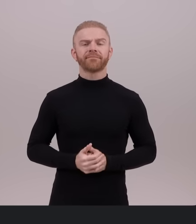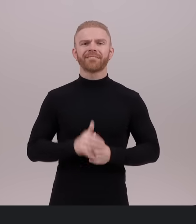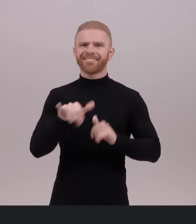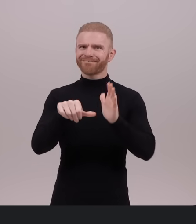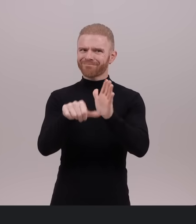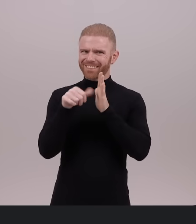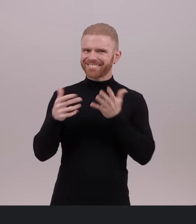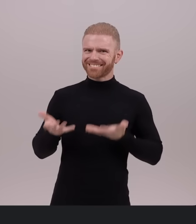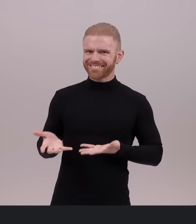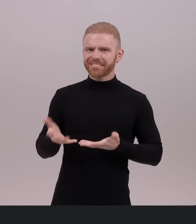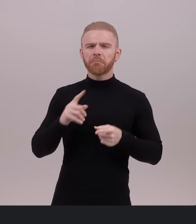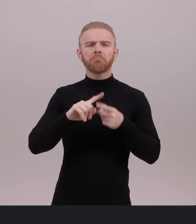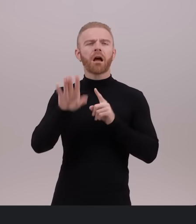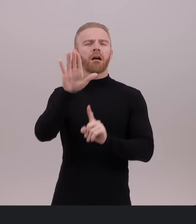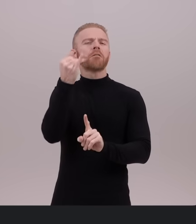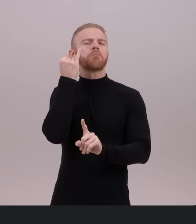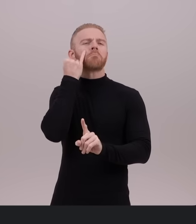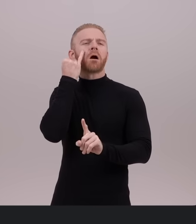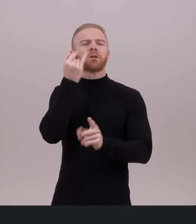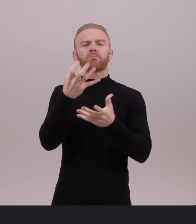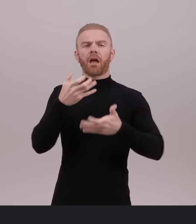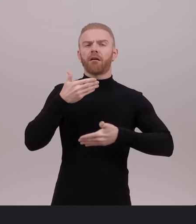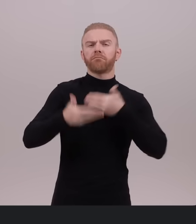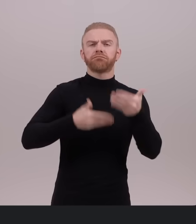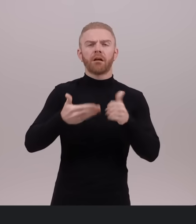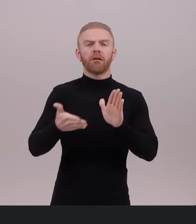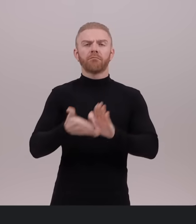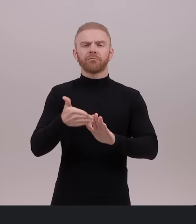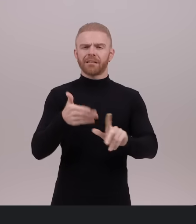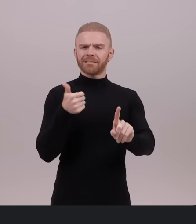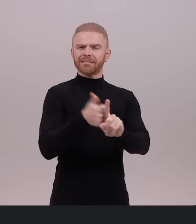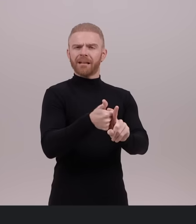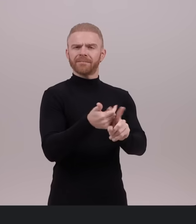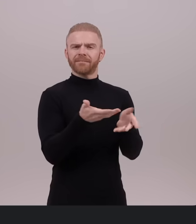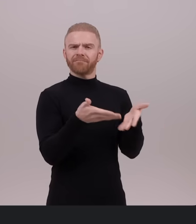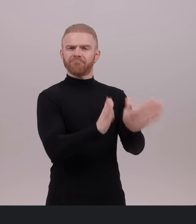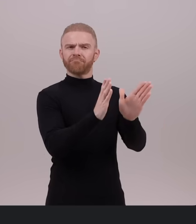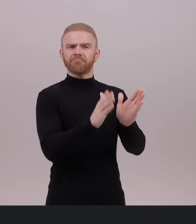but what if you want the process to run autonomously? For example, you might have tasks